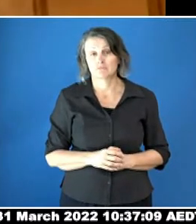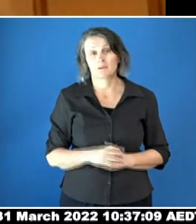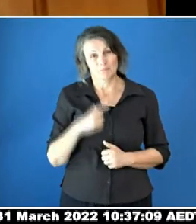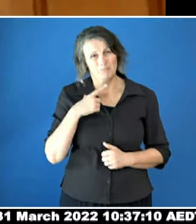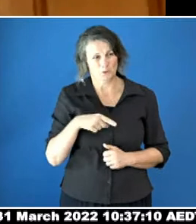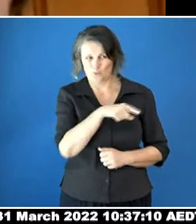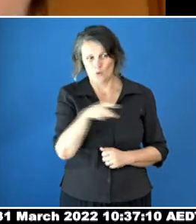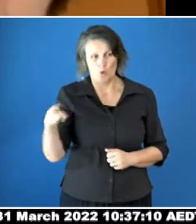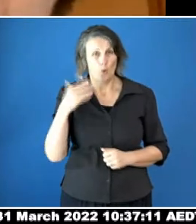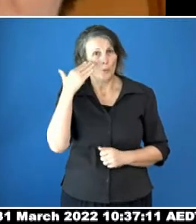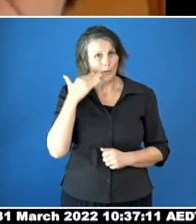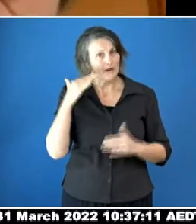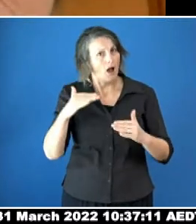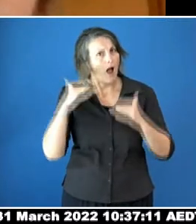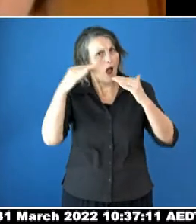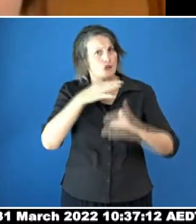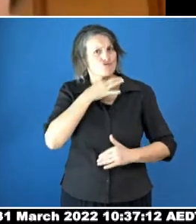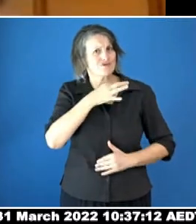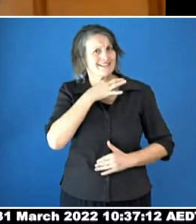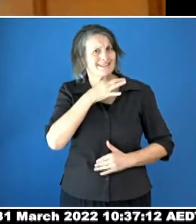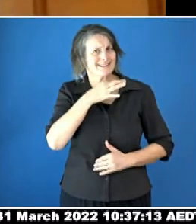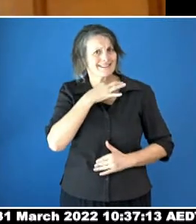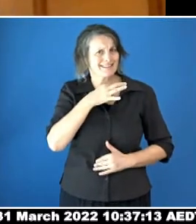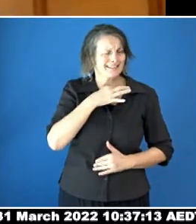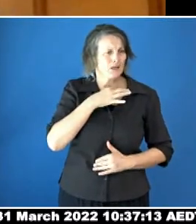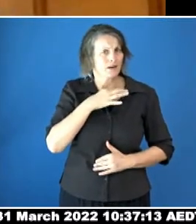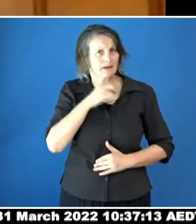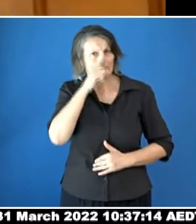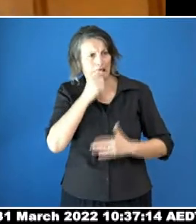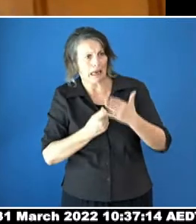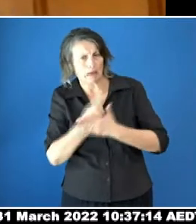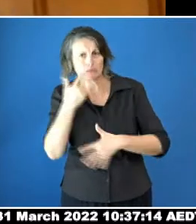should not - I repeat - they should not get abused.